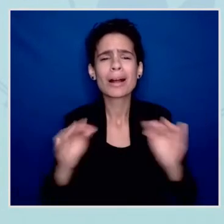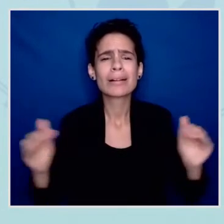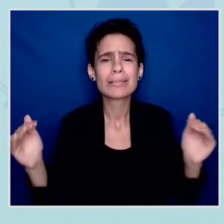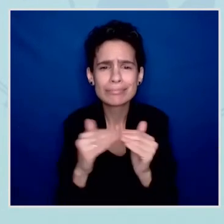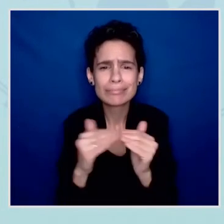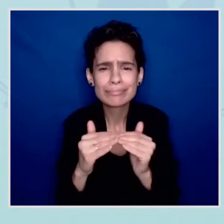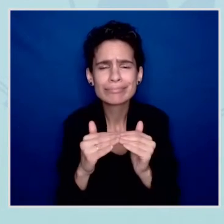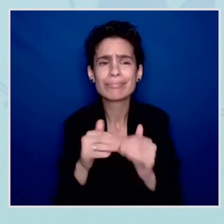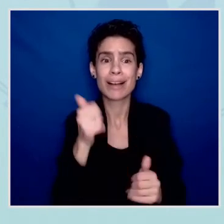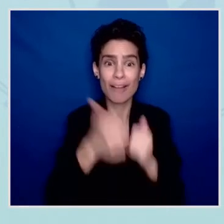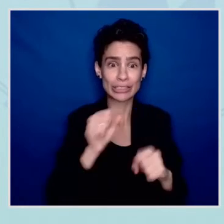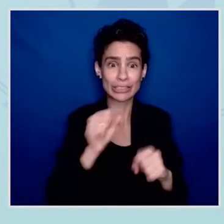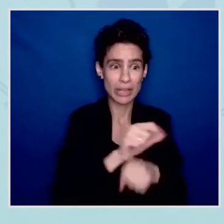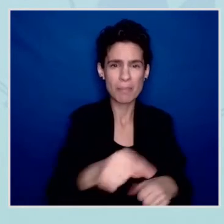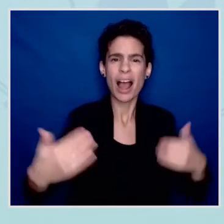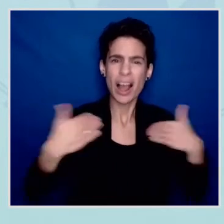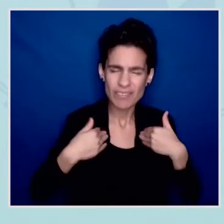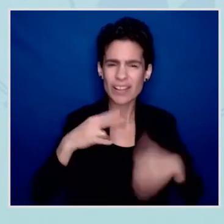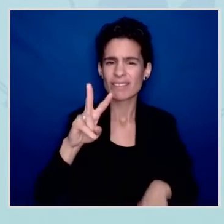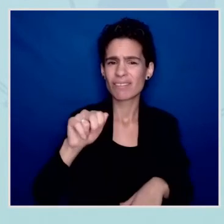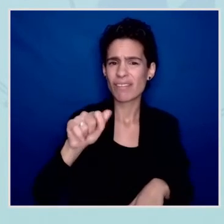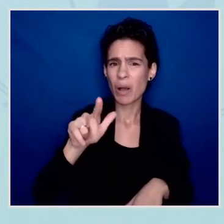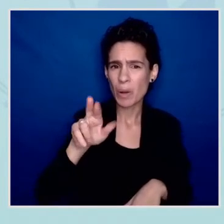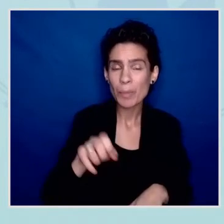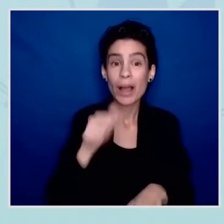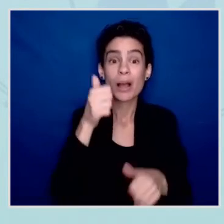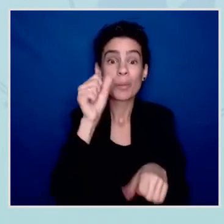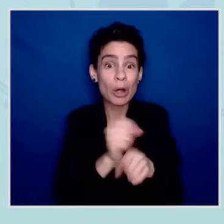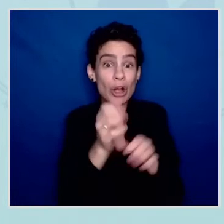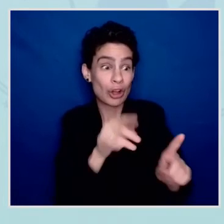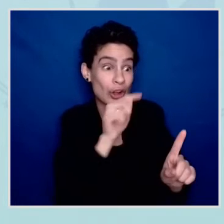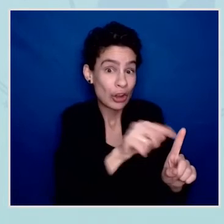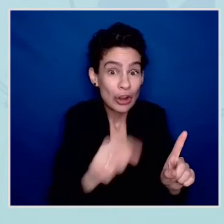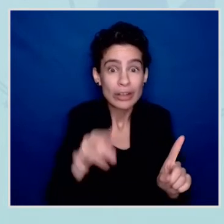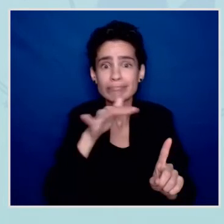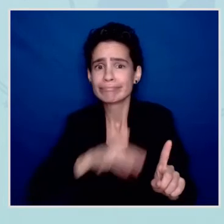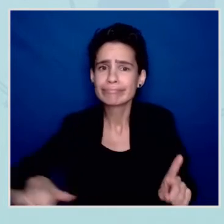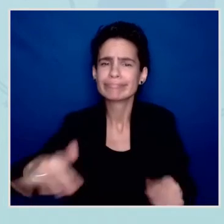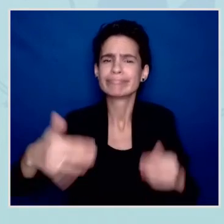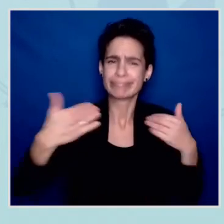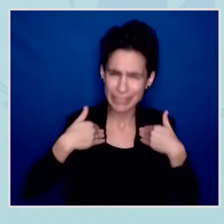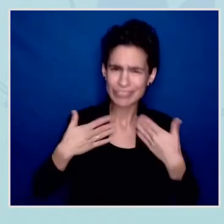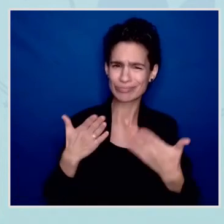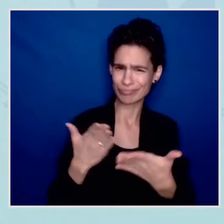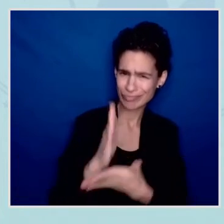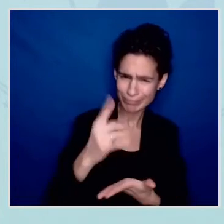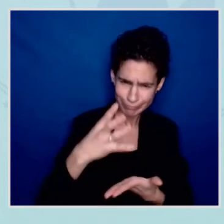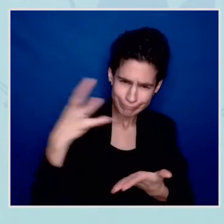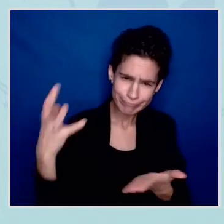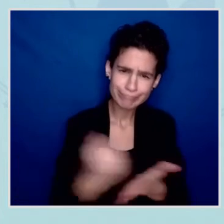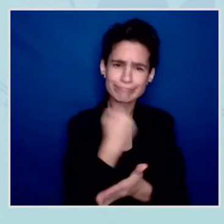ARE A CAREGIVER OR TRUCK DRIVER OR A GROCERY STORE CLERK, A SMALL BUSINESS OWNER, EVERY JOB